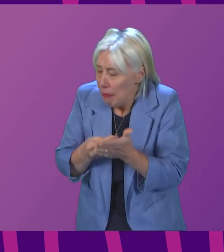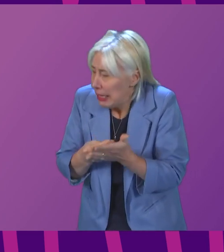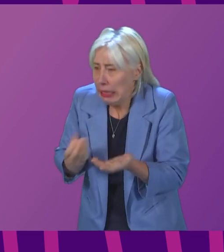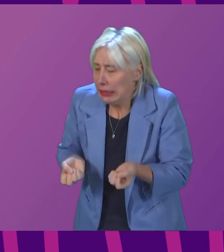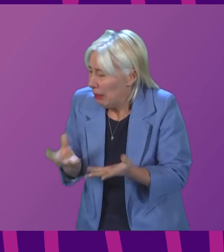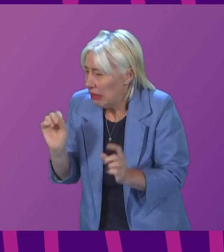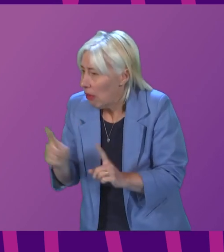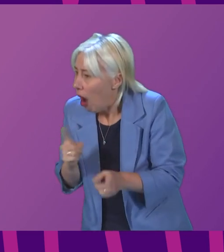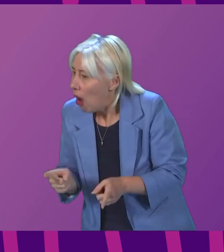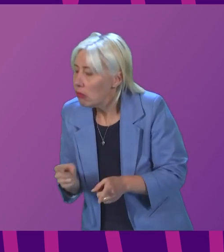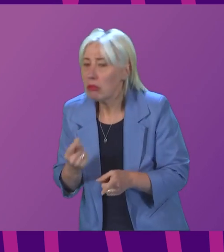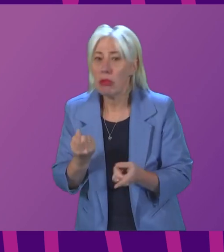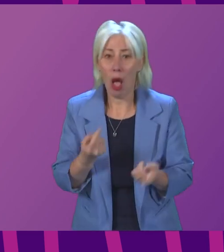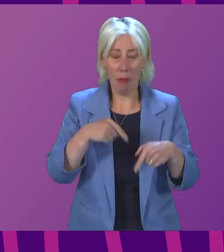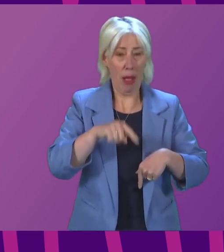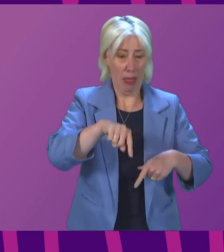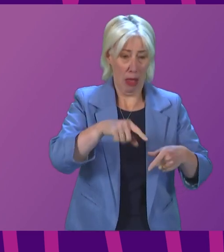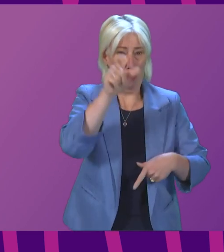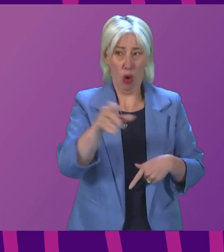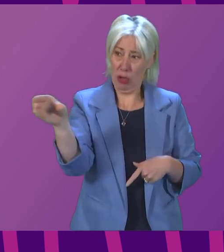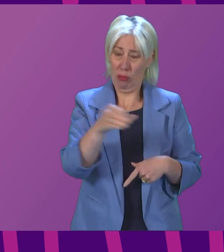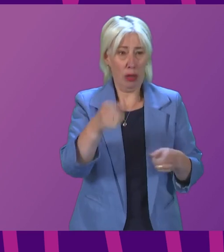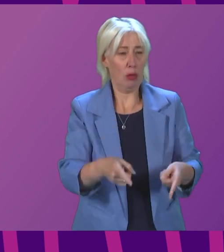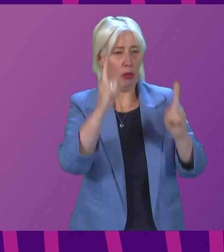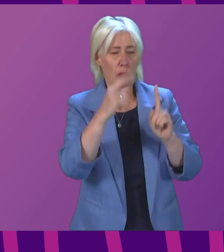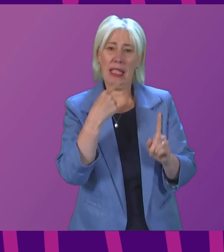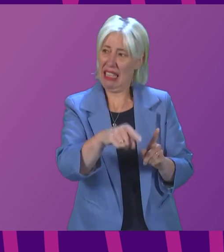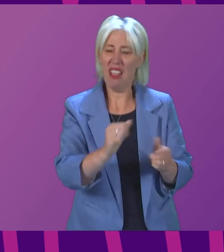is suggesting that Tim Hair was, as he said, value for money.